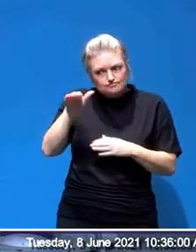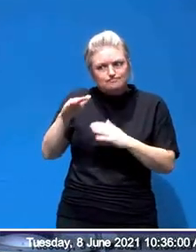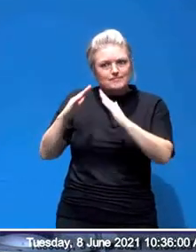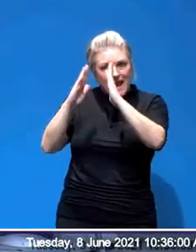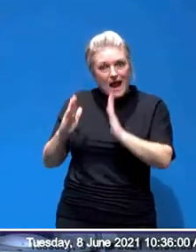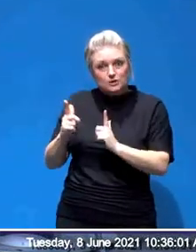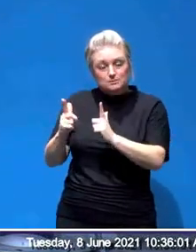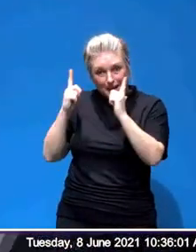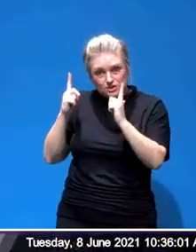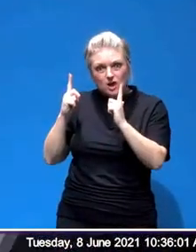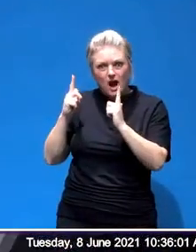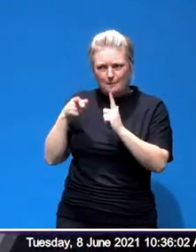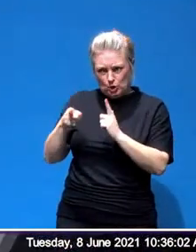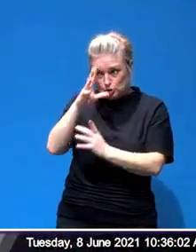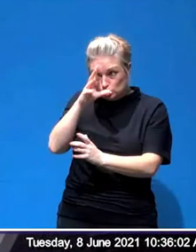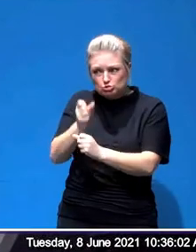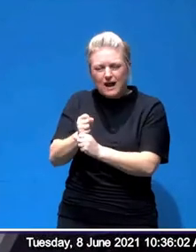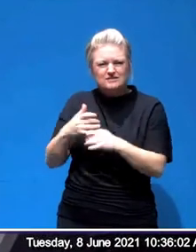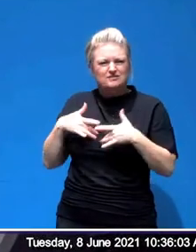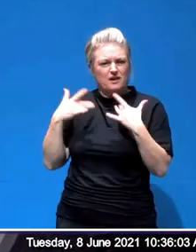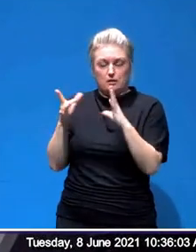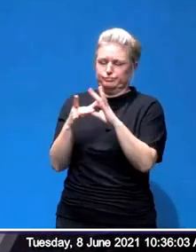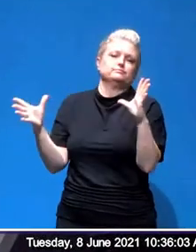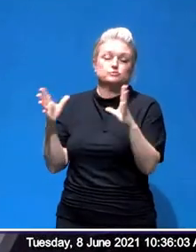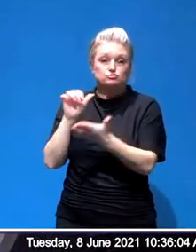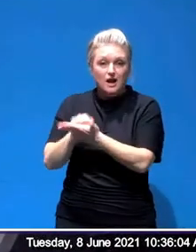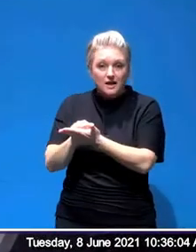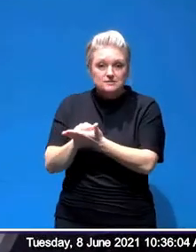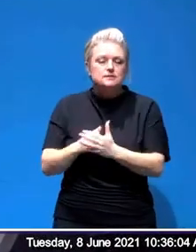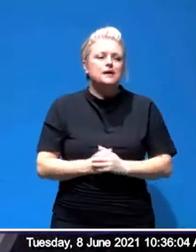There were several things involved in this which are in the letter too.